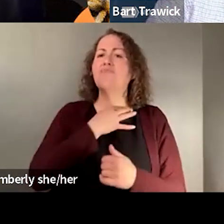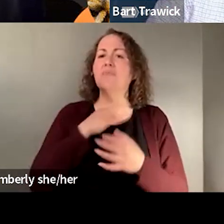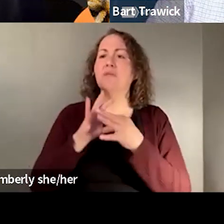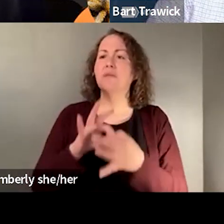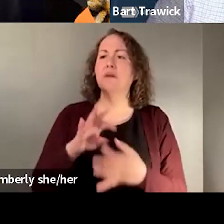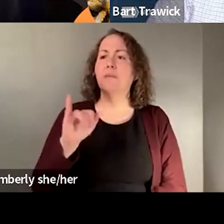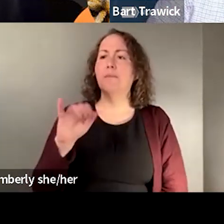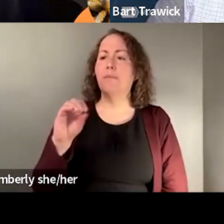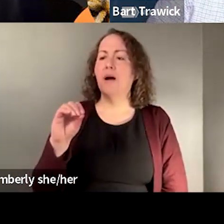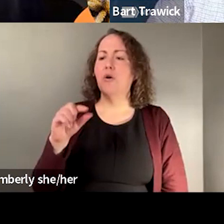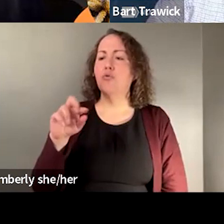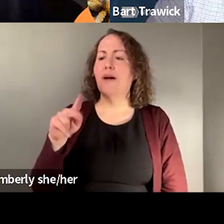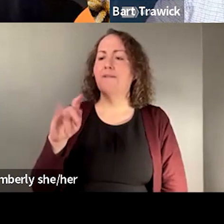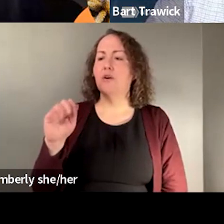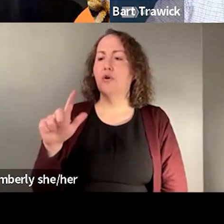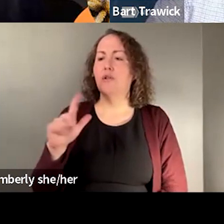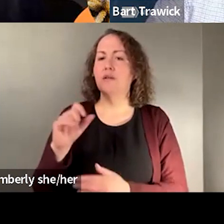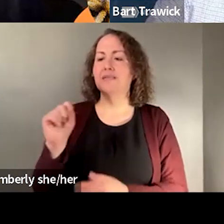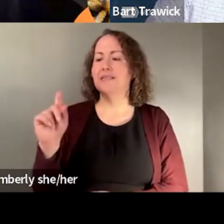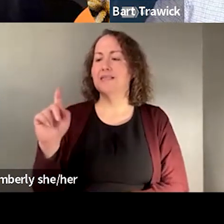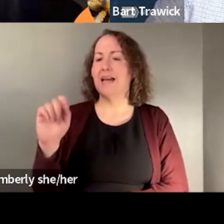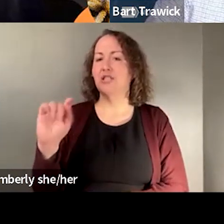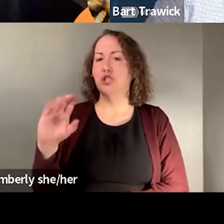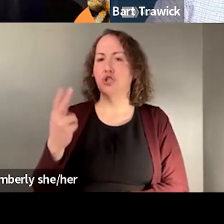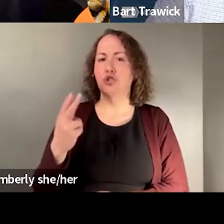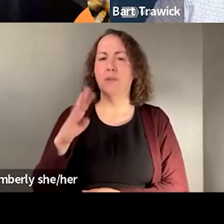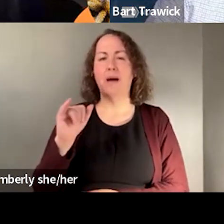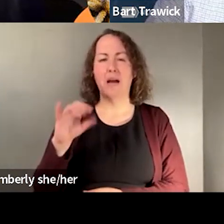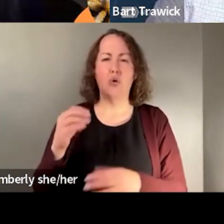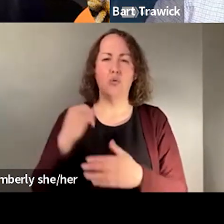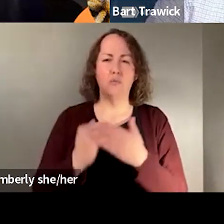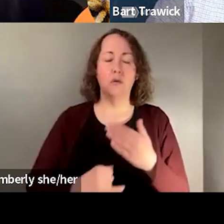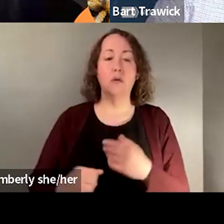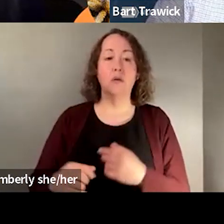So as many people know, the PAPP Guide states that it --